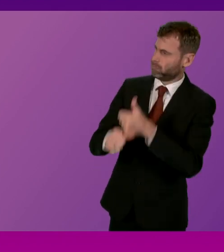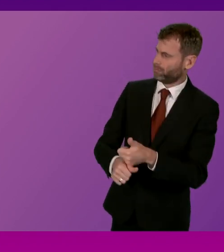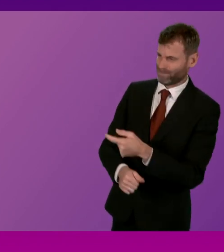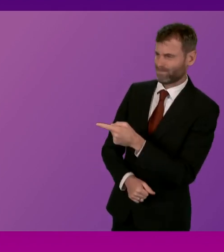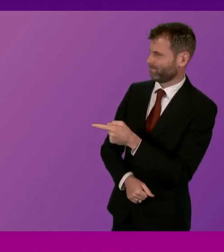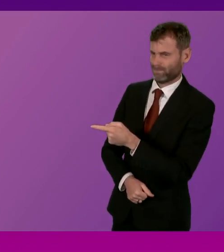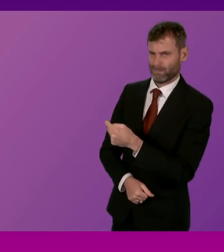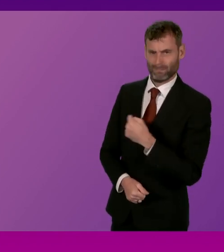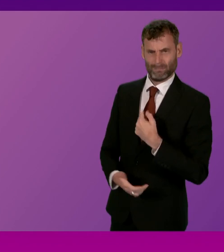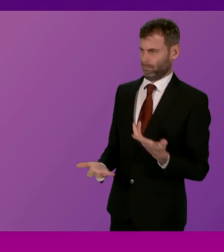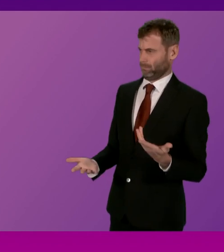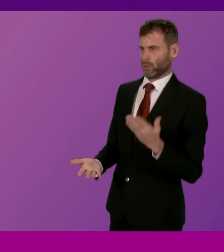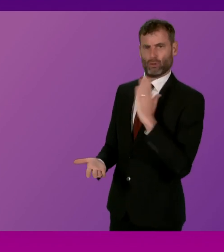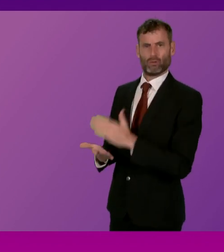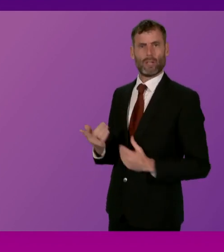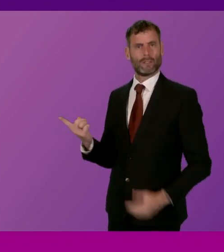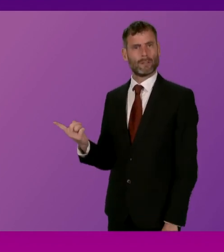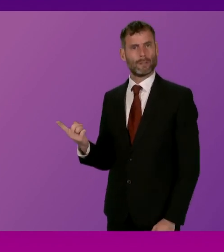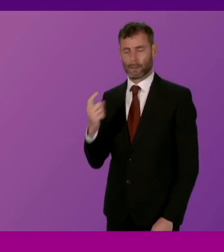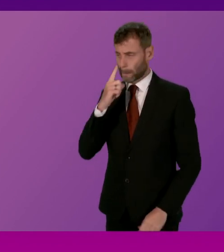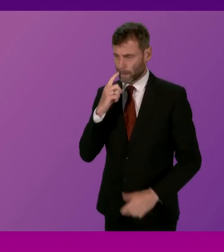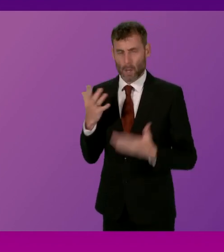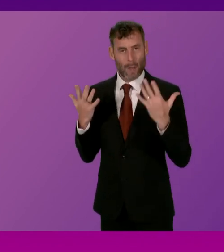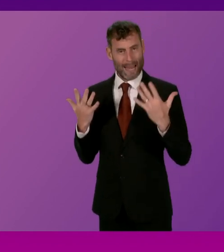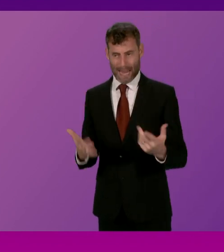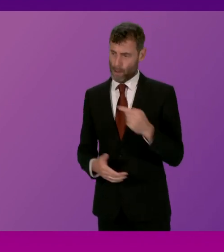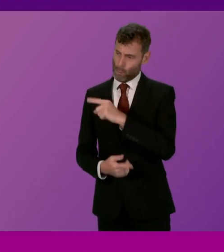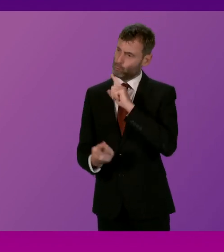What does the First Minister say to her and to the thousands of people who are working